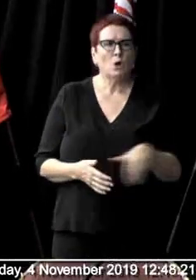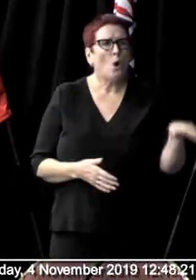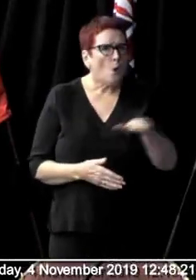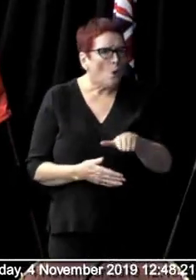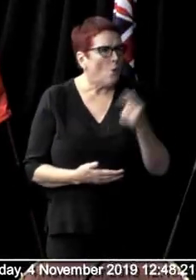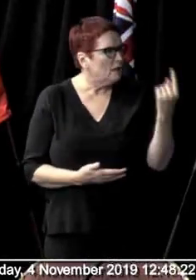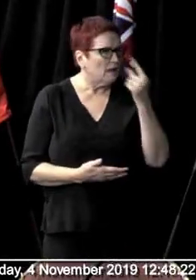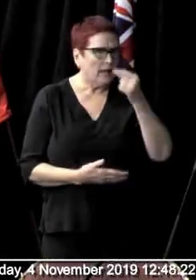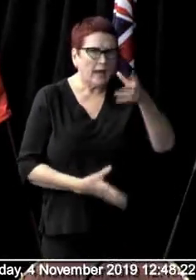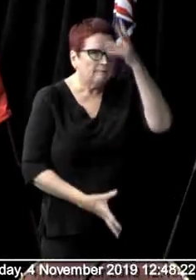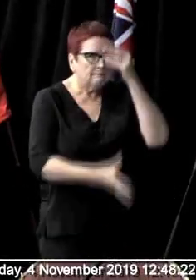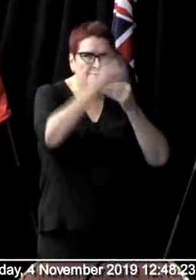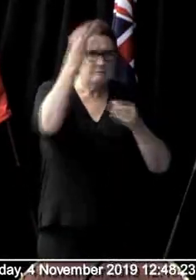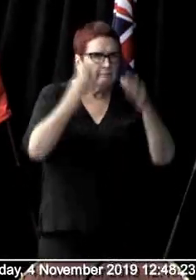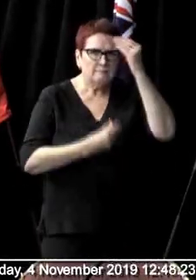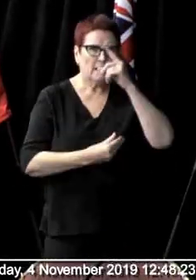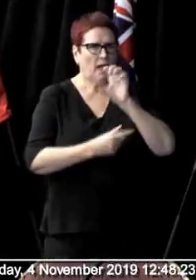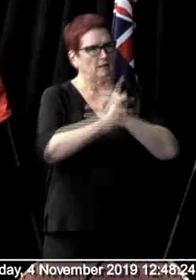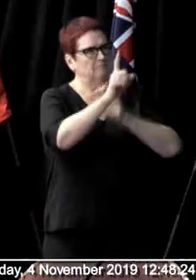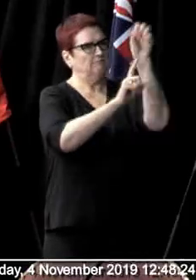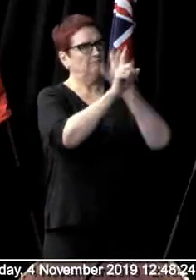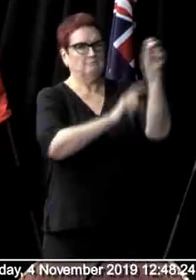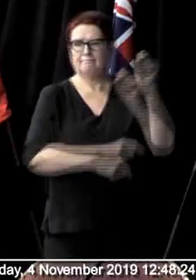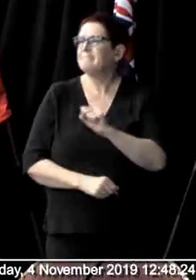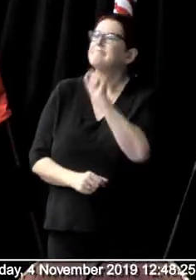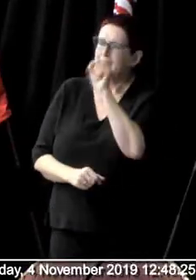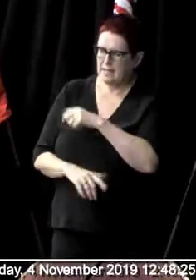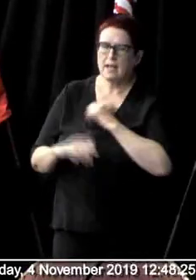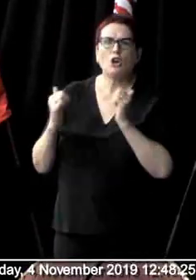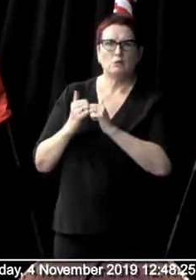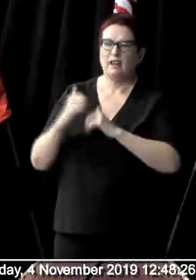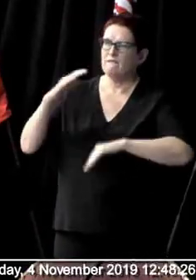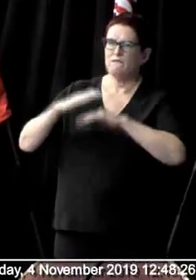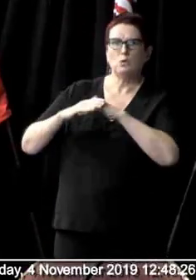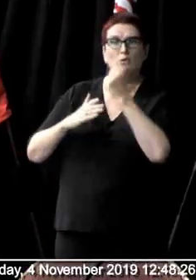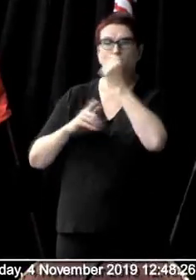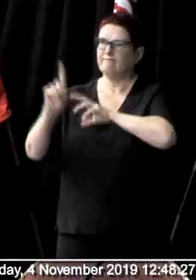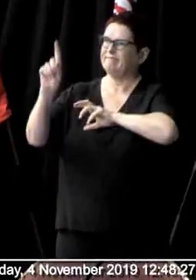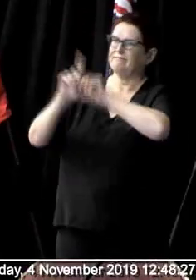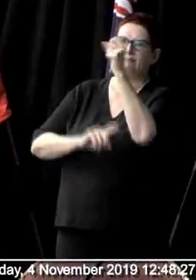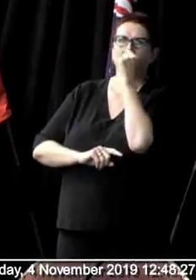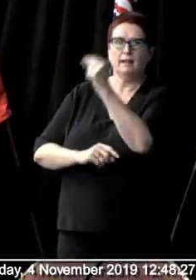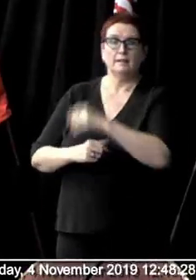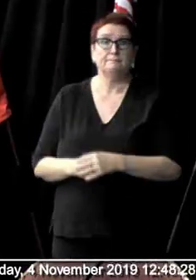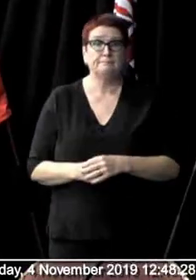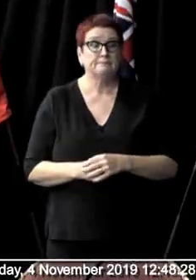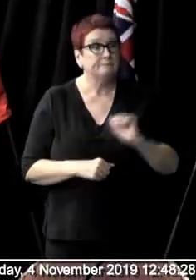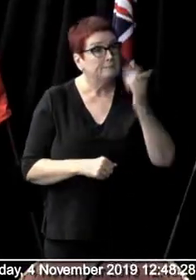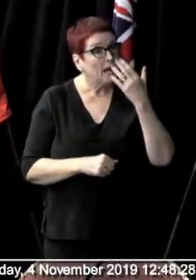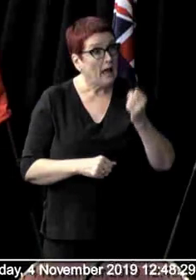Yes. DR MELLIFONT: And reach their potential? Yes. Reach their full potential. Alright. Does that school have school camps? It does.